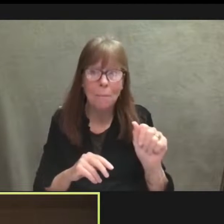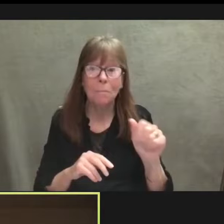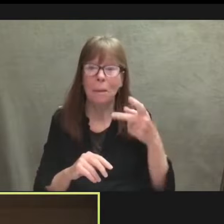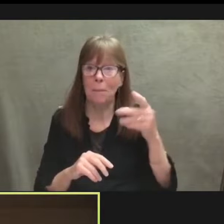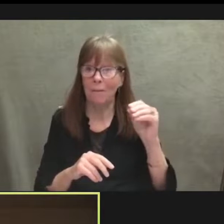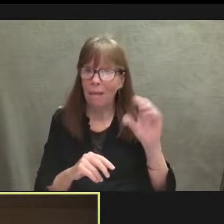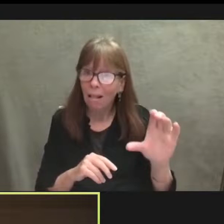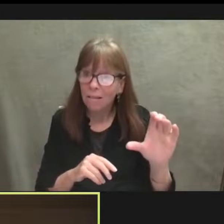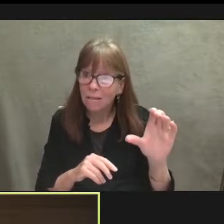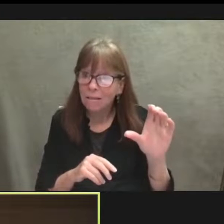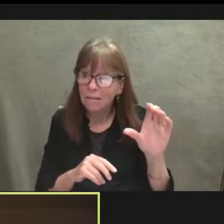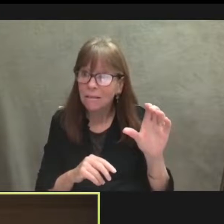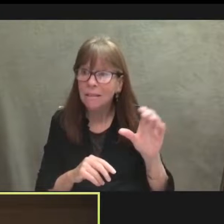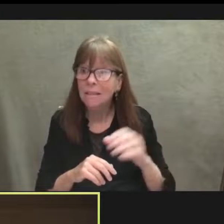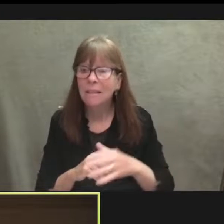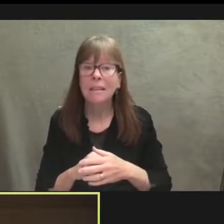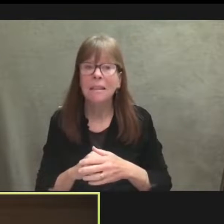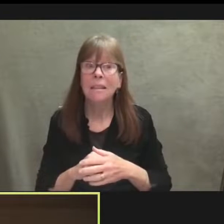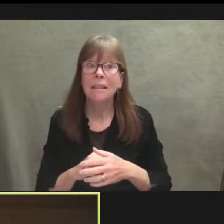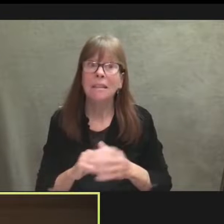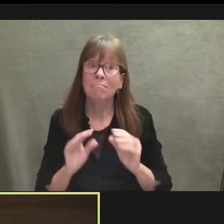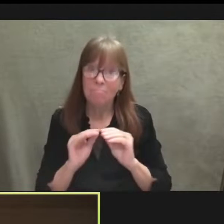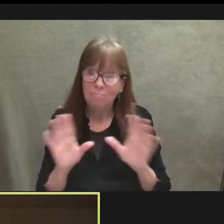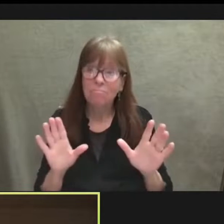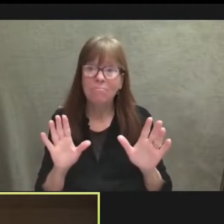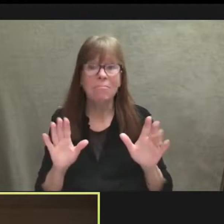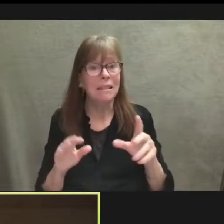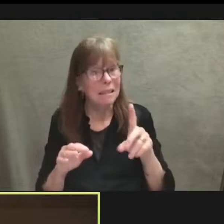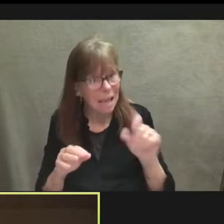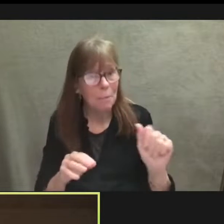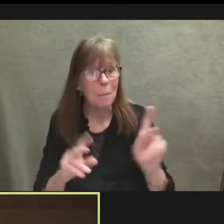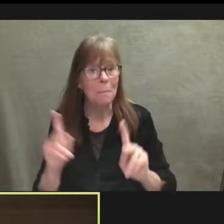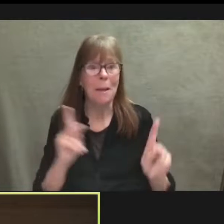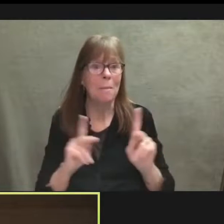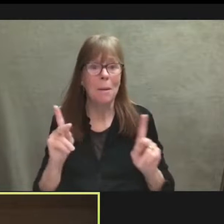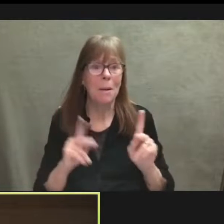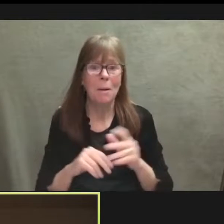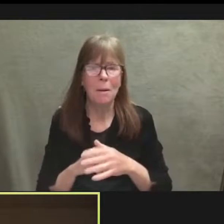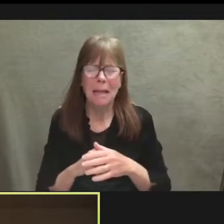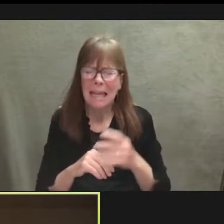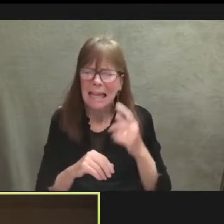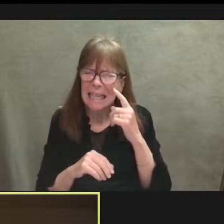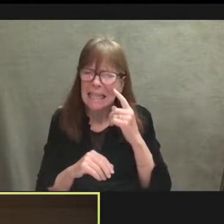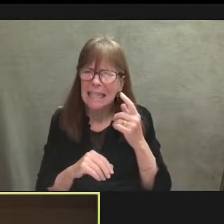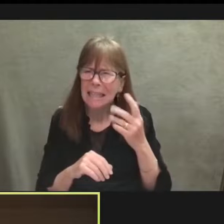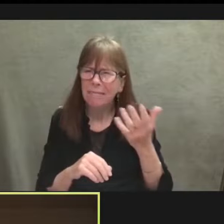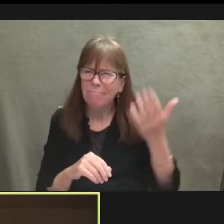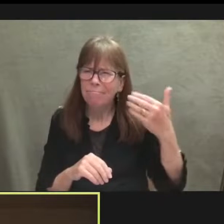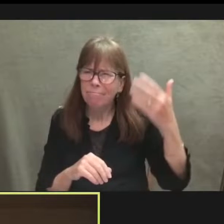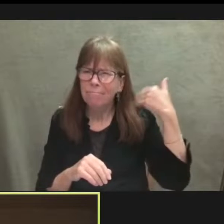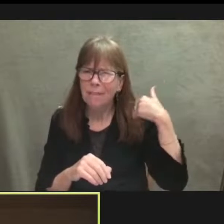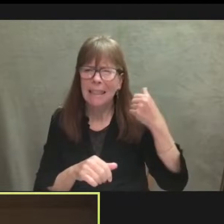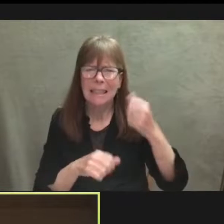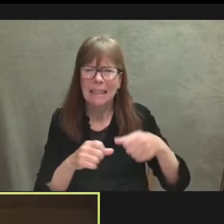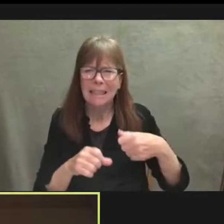trans and queer disabled people, about 15 years ago. And I’ve been really lucky